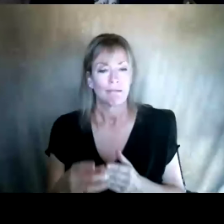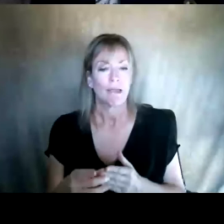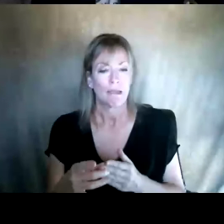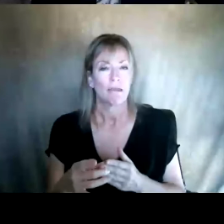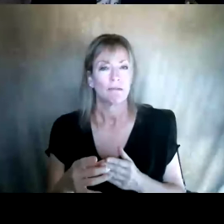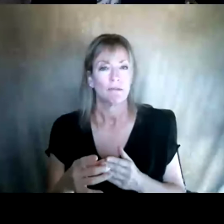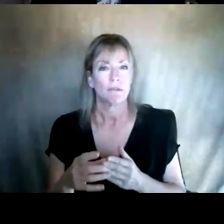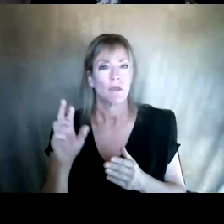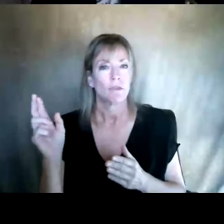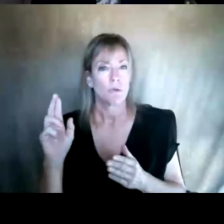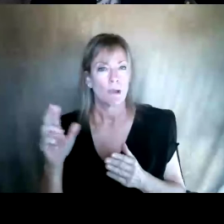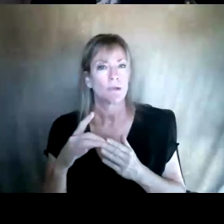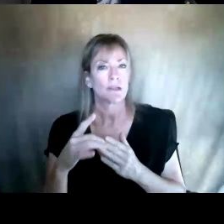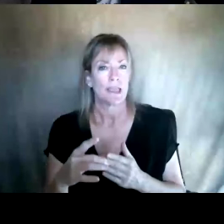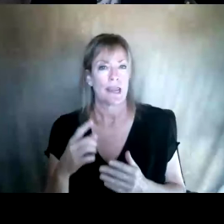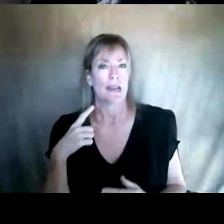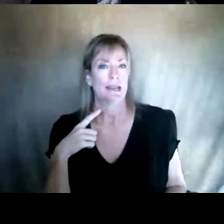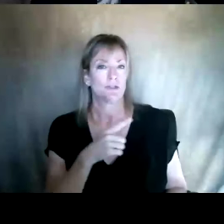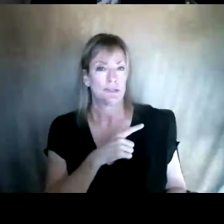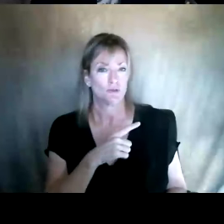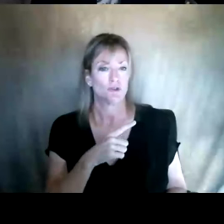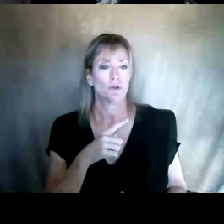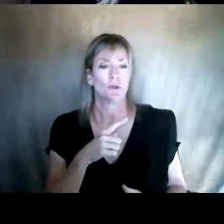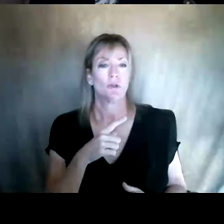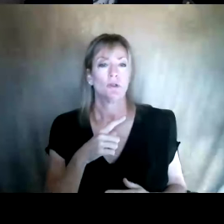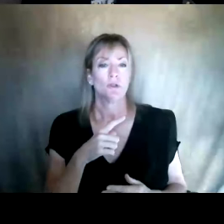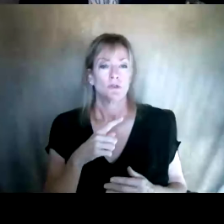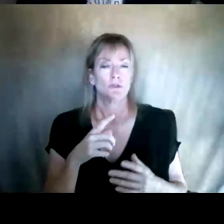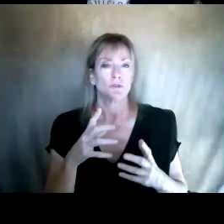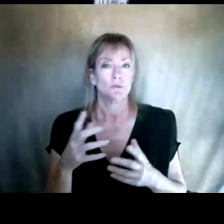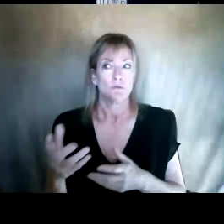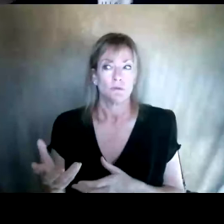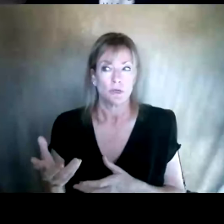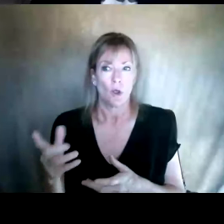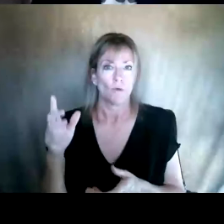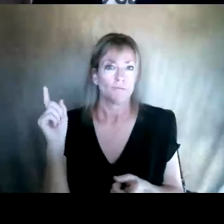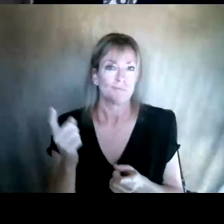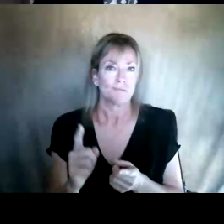TIME, LED TO BRING MEDICAID IN BECAUSE OF THE RESOURCES IT BRINGS